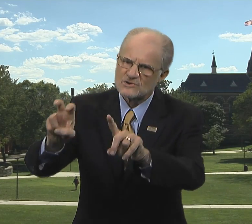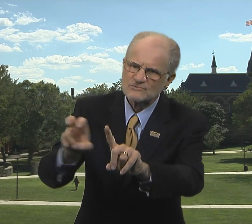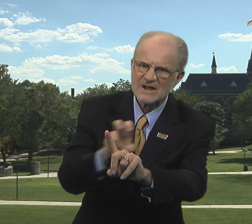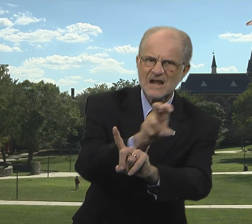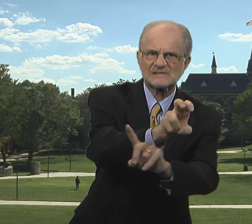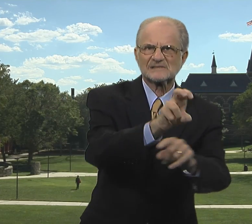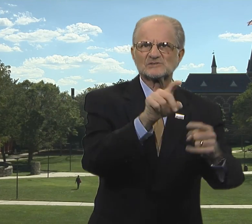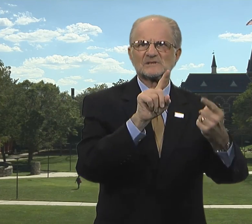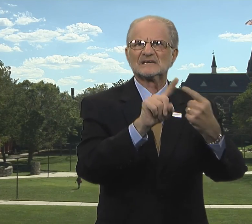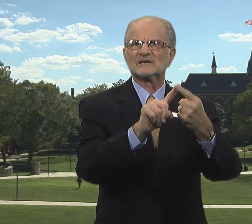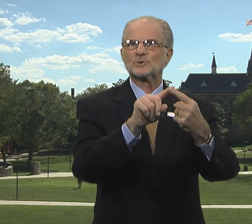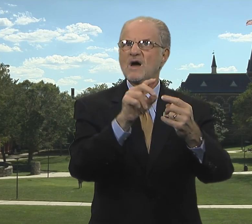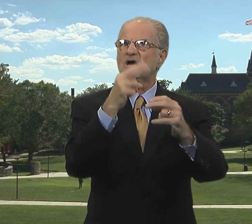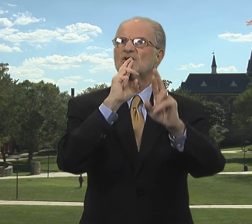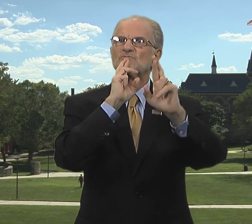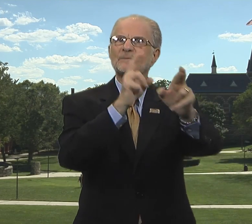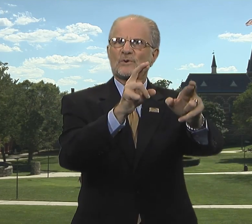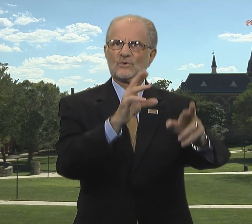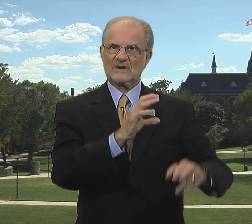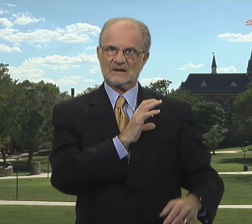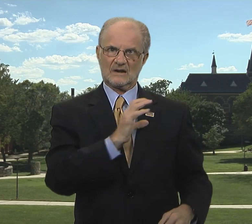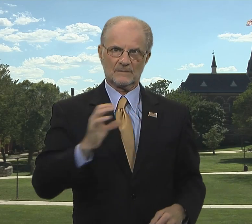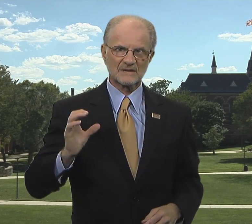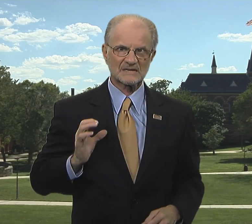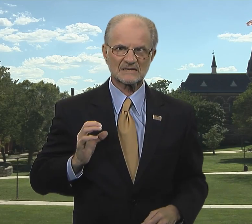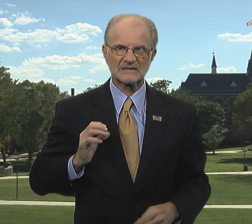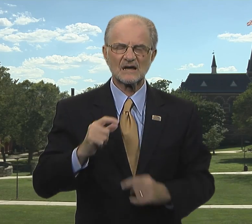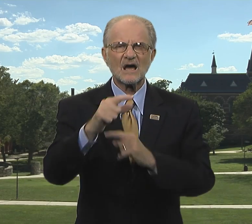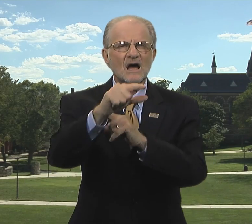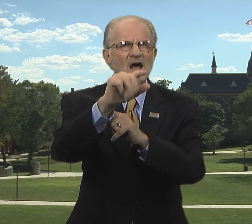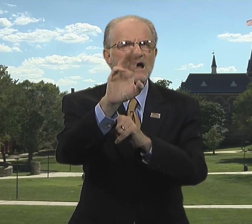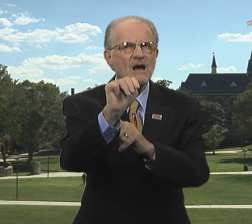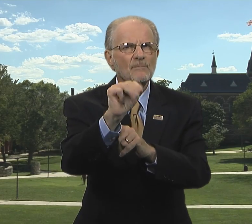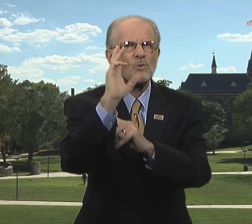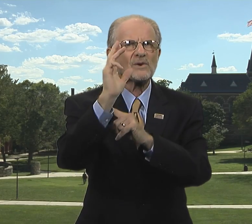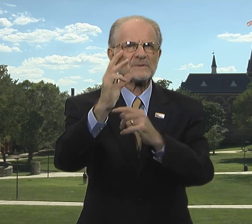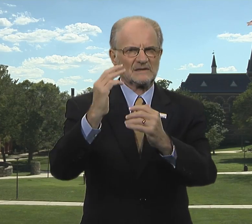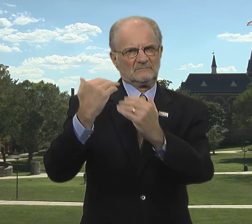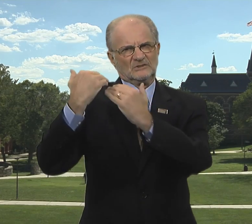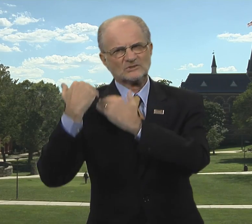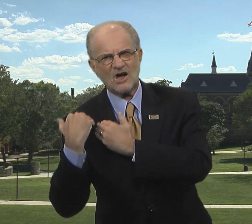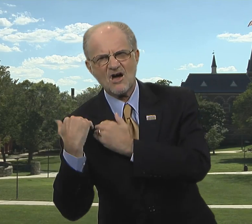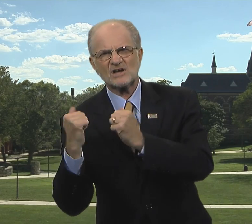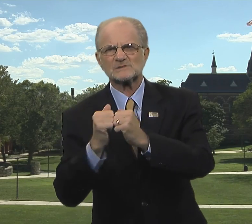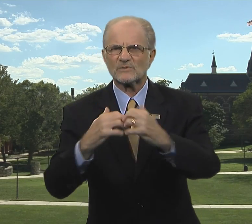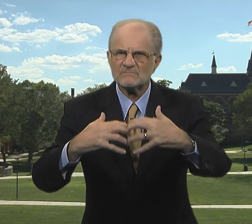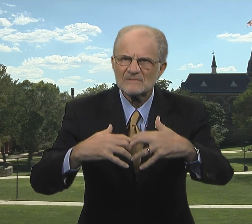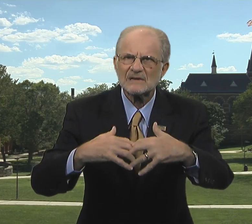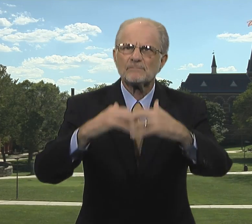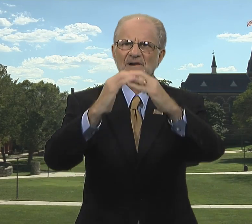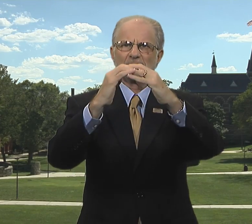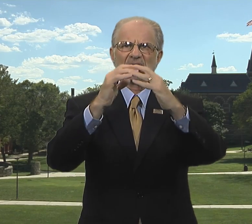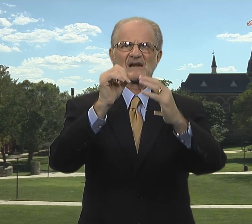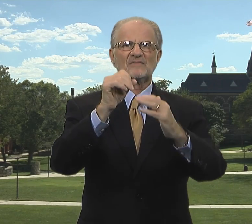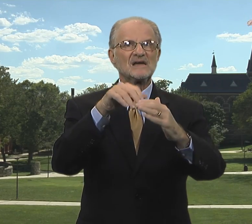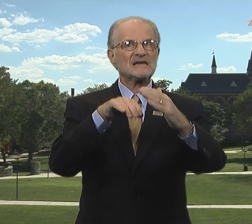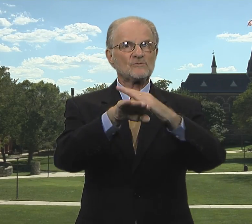will transition into a reporting committee. GUM will be charged with implementing